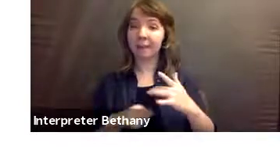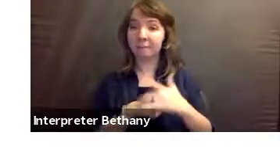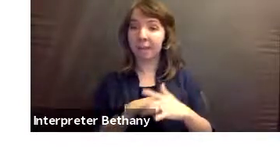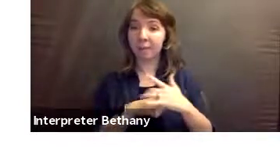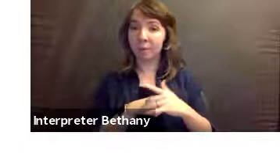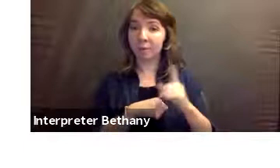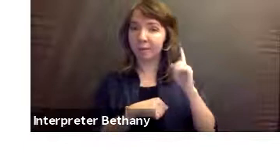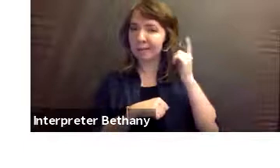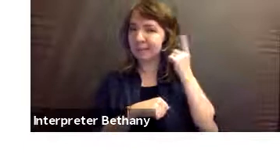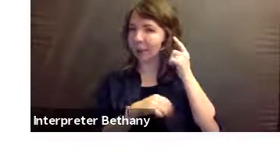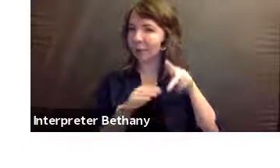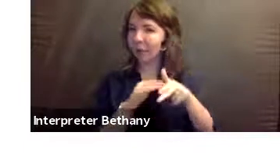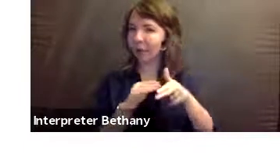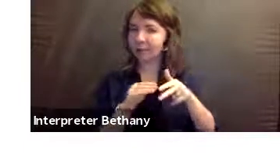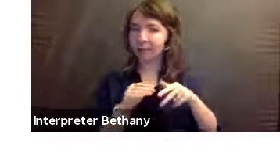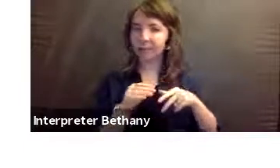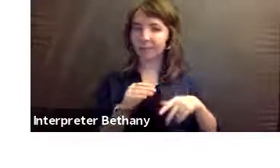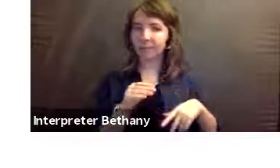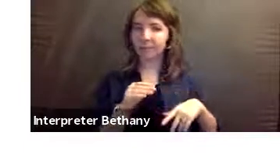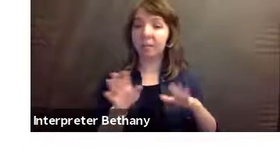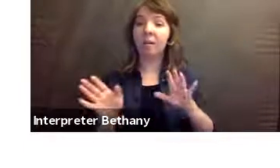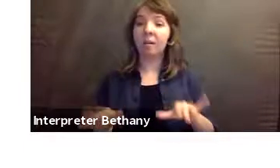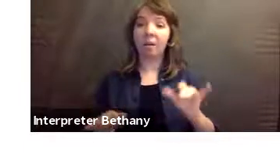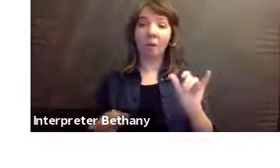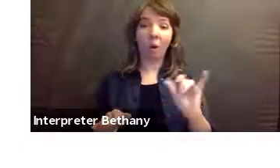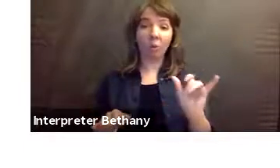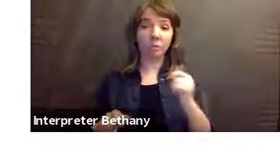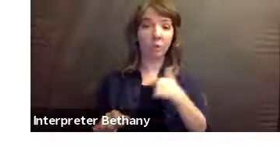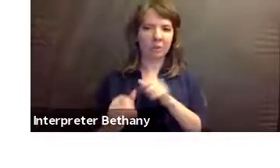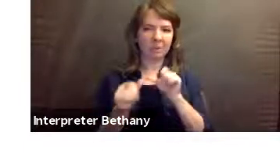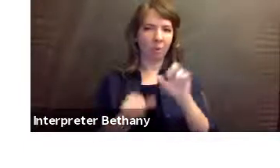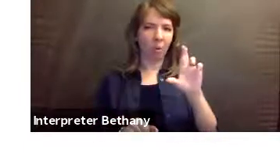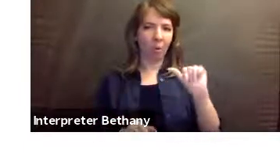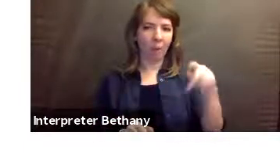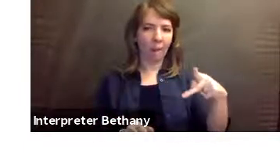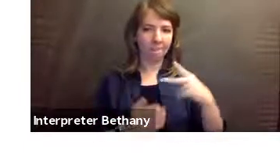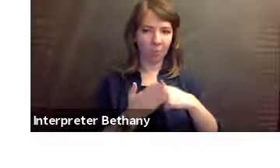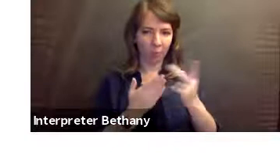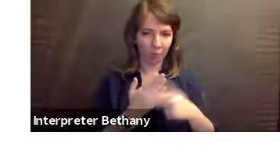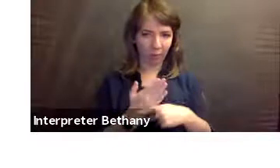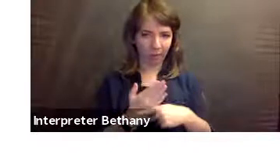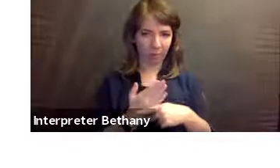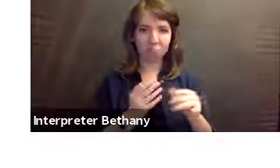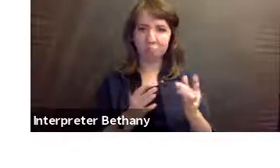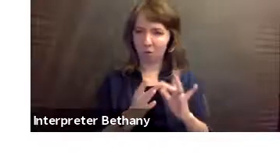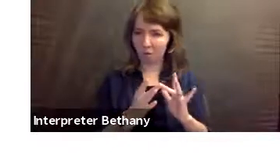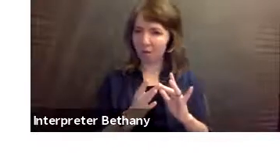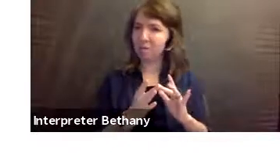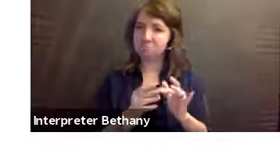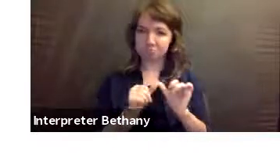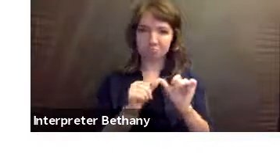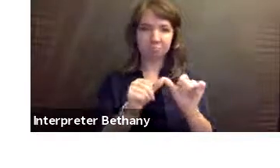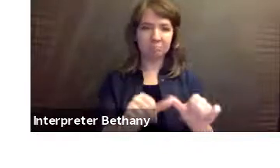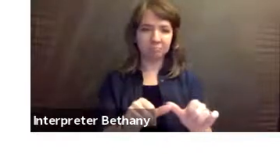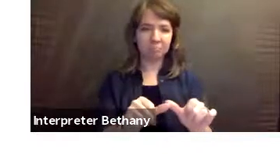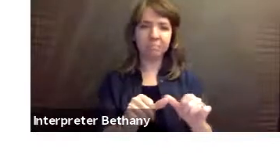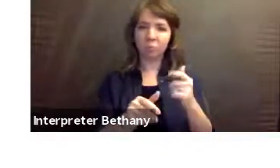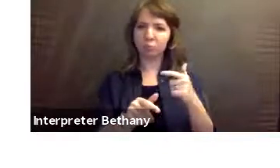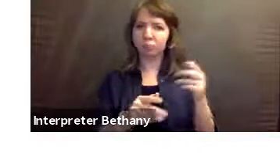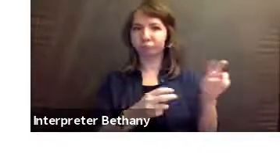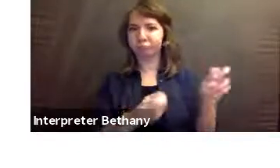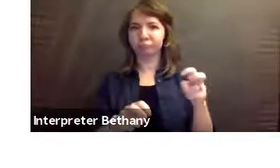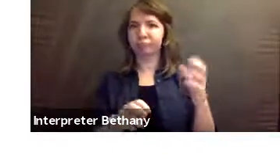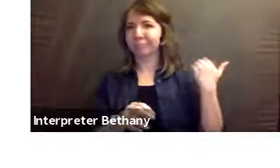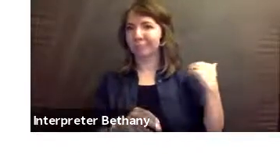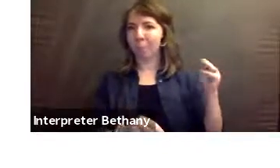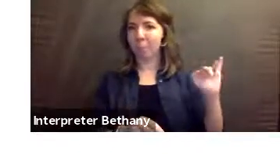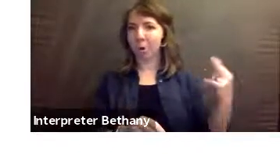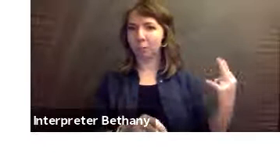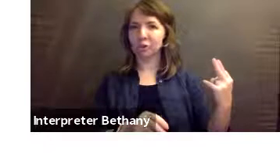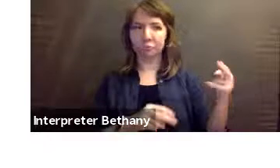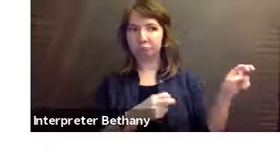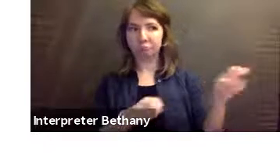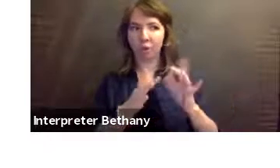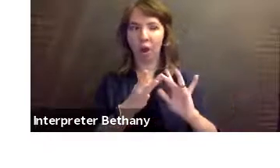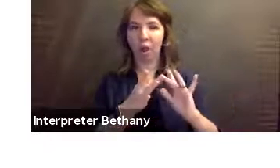Linda Kobashigawa: We are also continuing our rap program online to we had, we had moved pretty quickly online back in March and just continue to do that during the summer and will continue to do it.